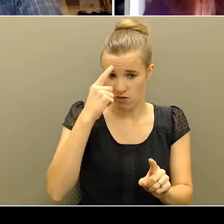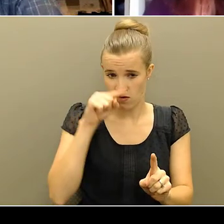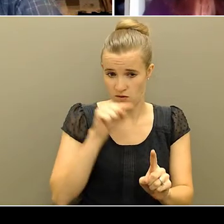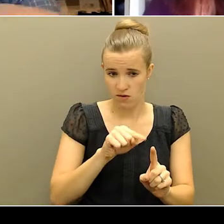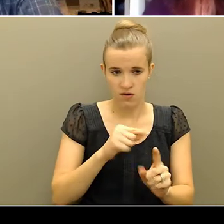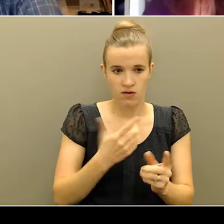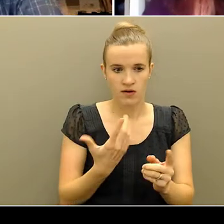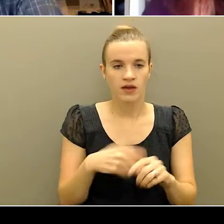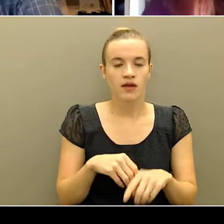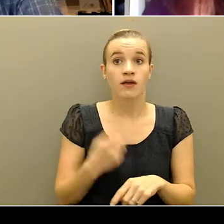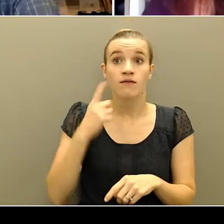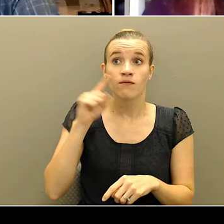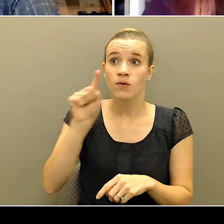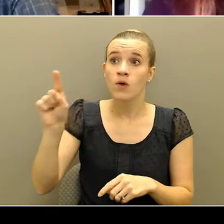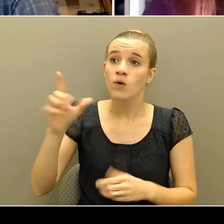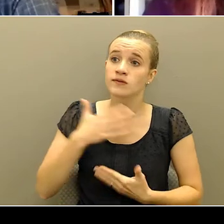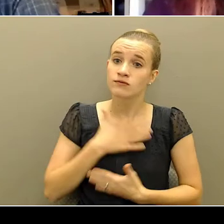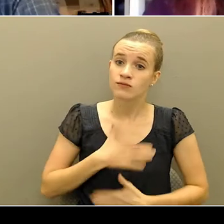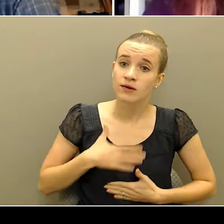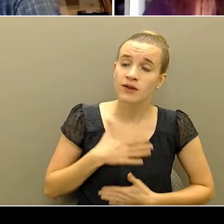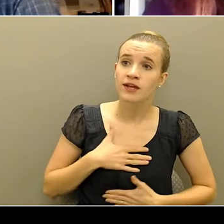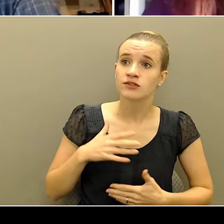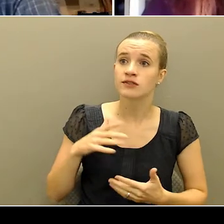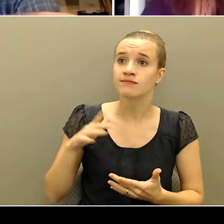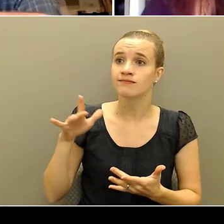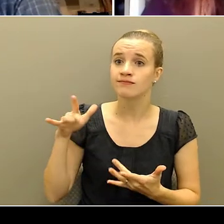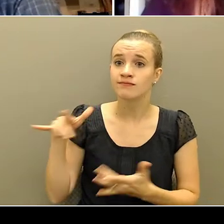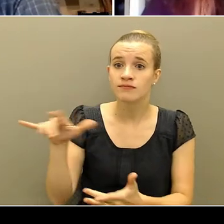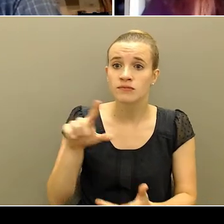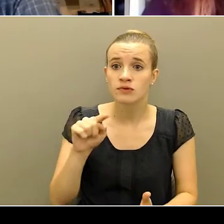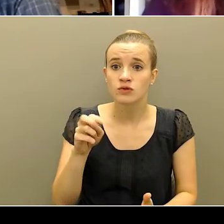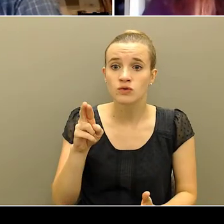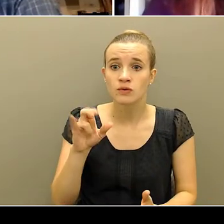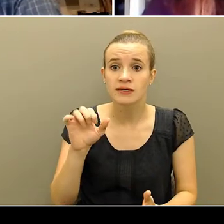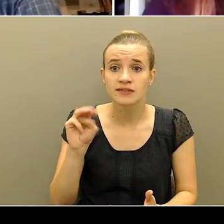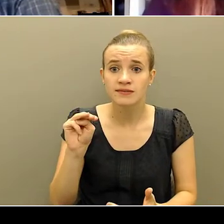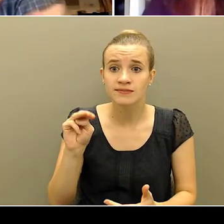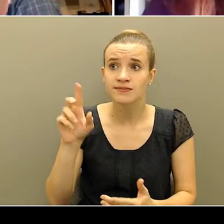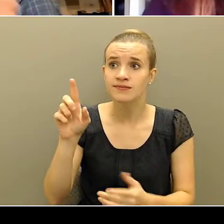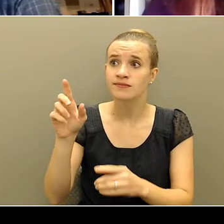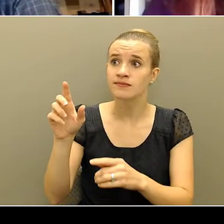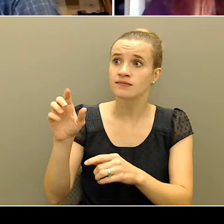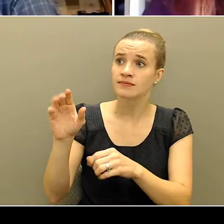know, they expand their, their audience of clients. What, what, what's something